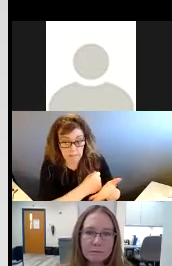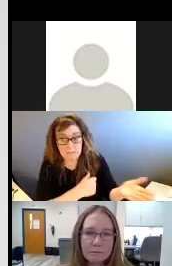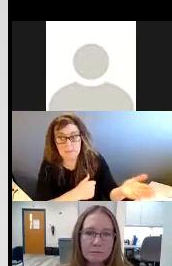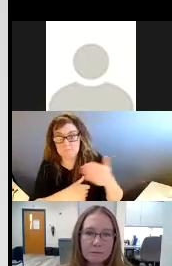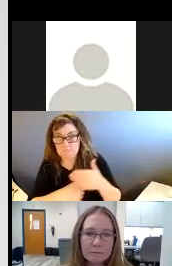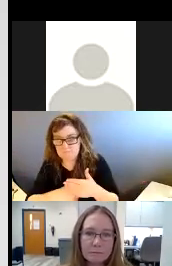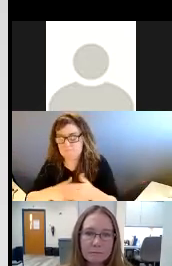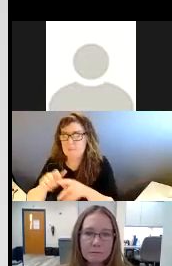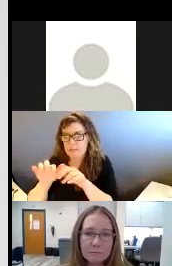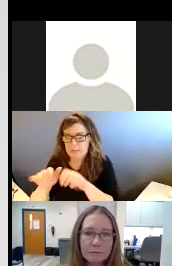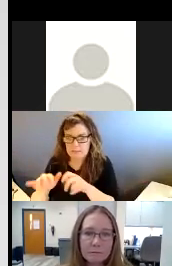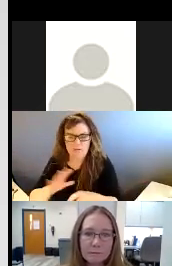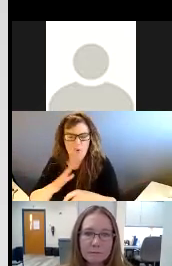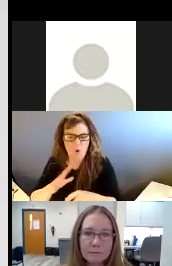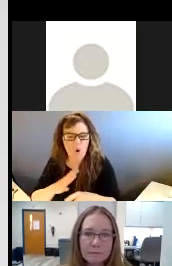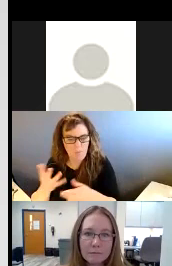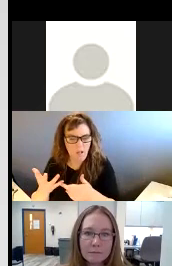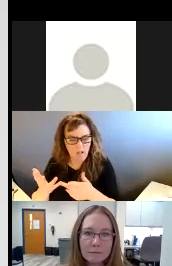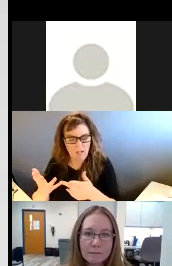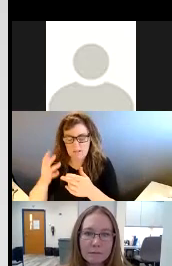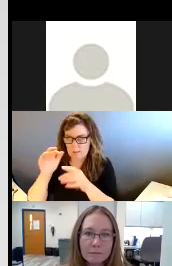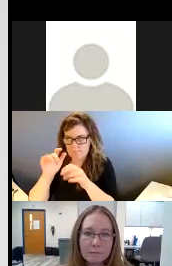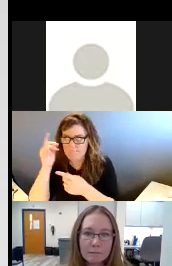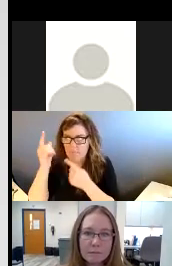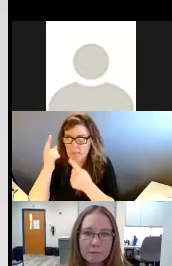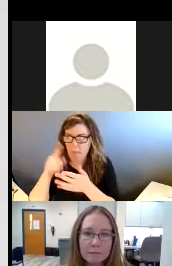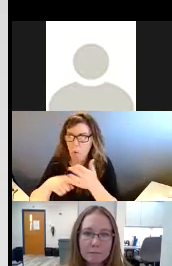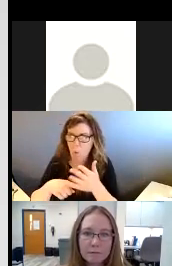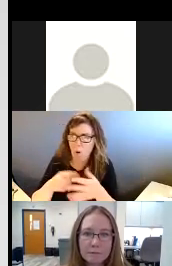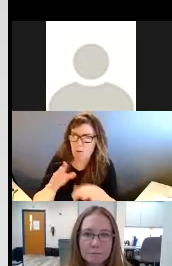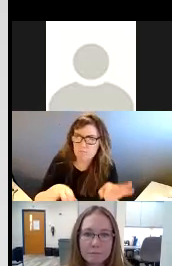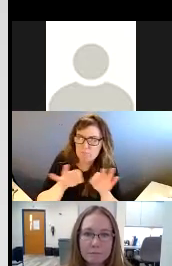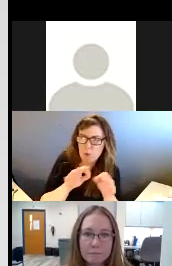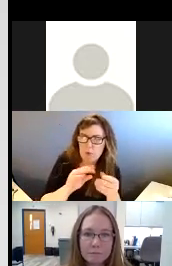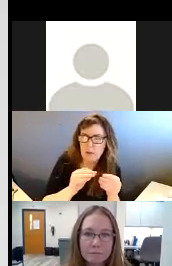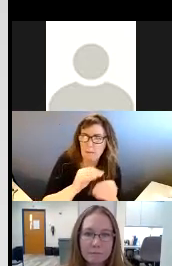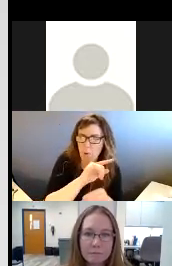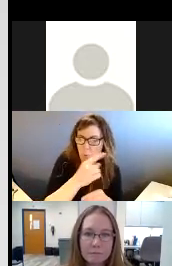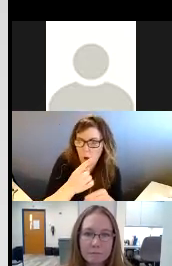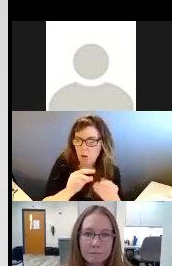FORMAL WRITE-UP THAT THEY CAN THINK ABOUT THEIR PRIORITIES AND PREFERENCES.